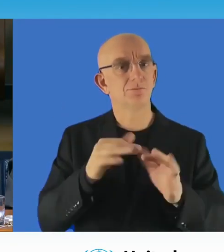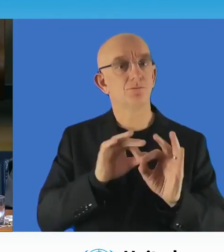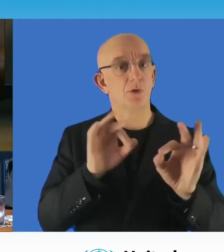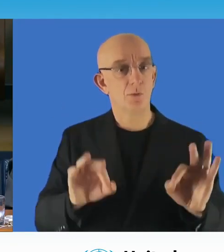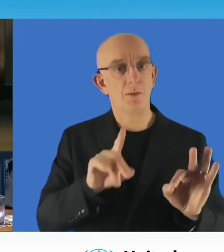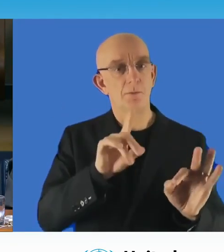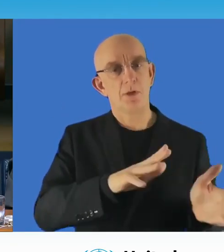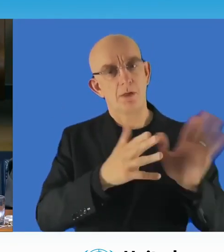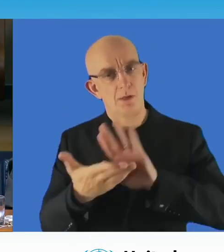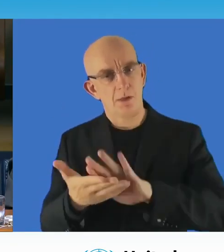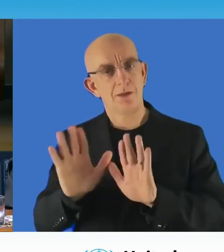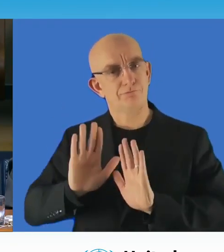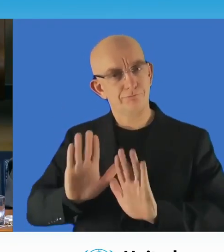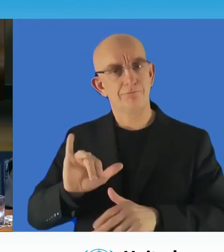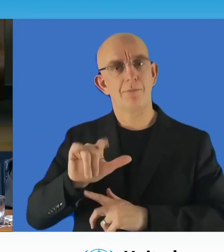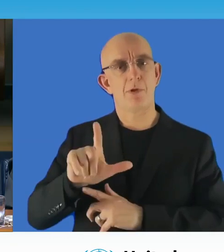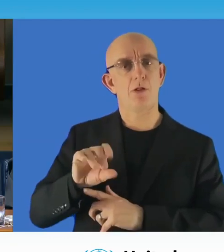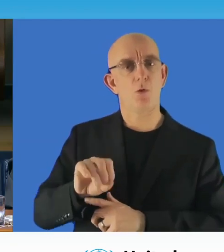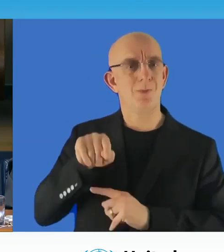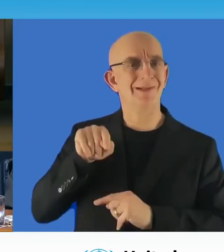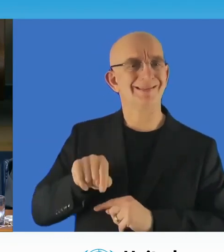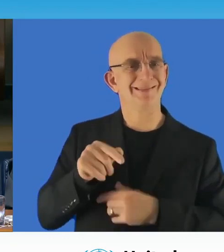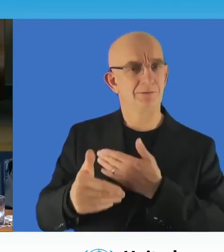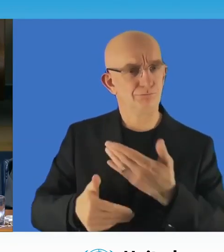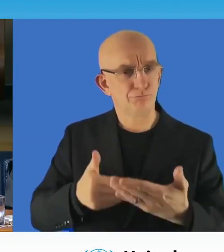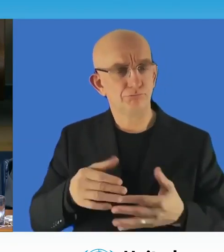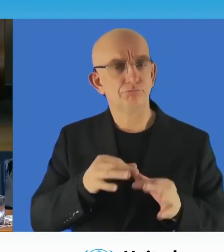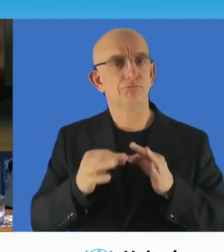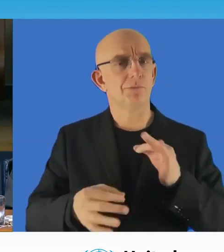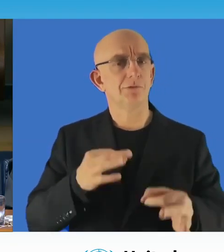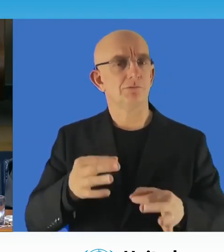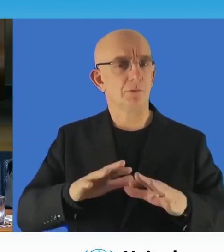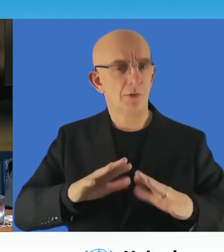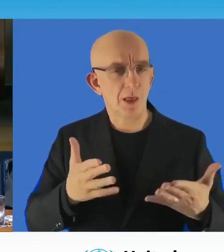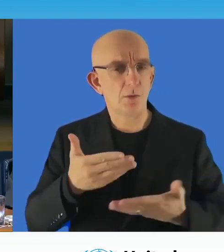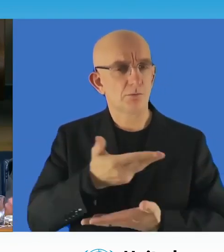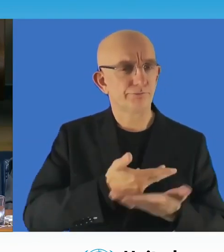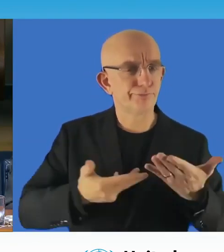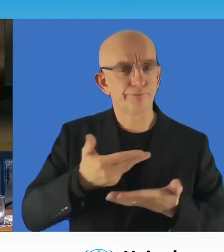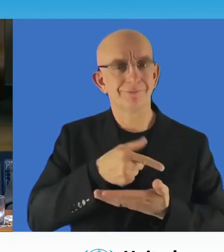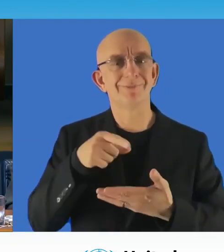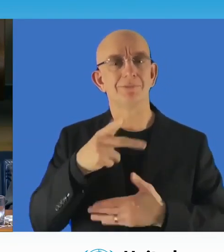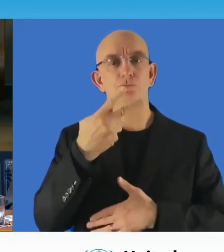both of which have provided useful insights on the areas which require more Improvement